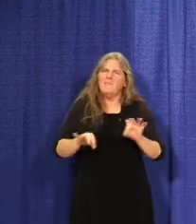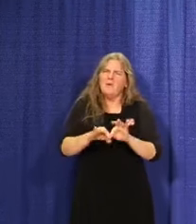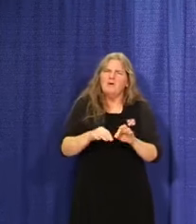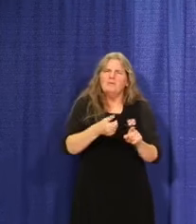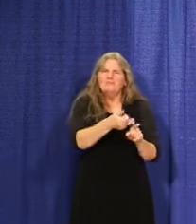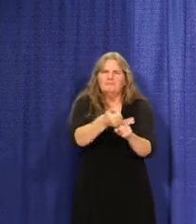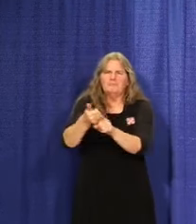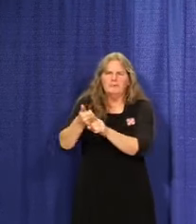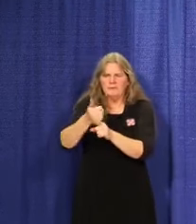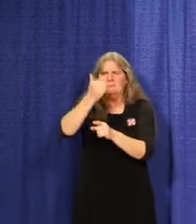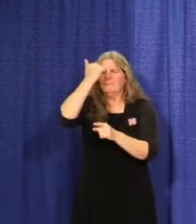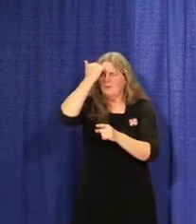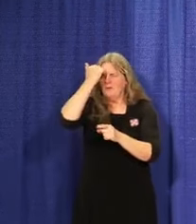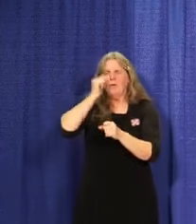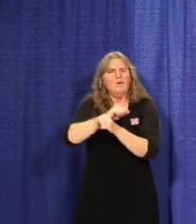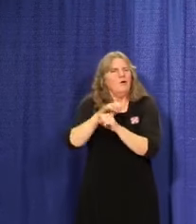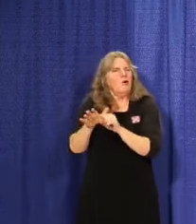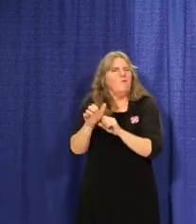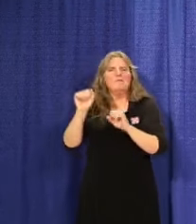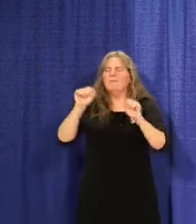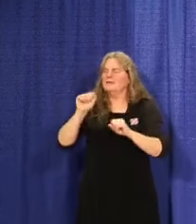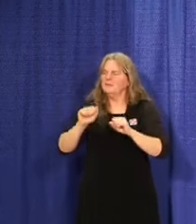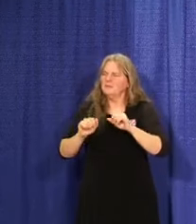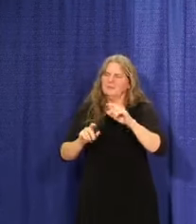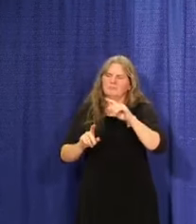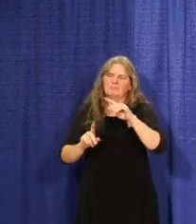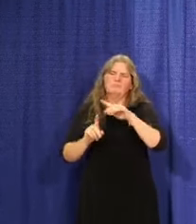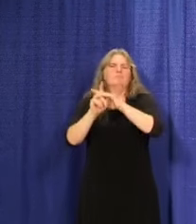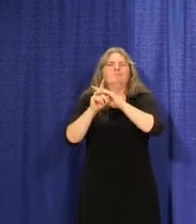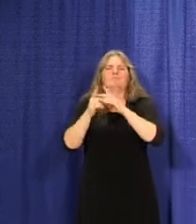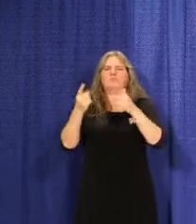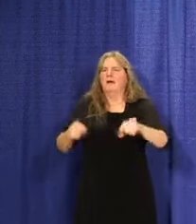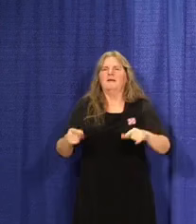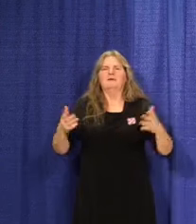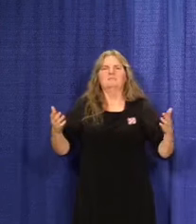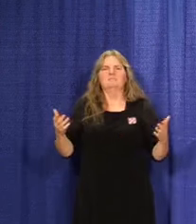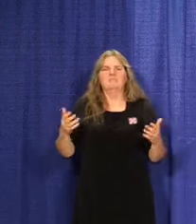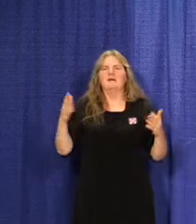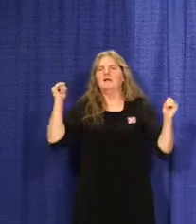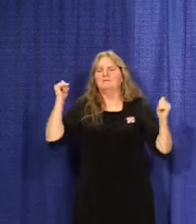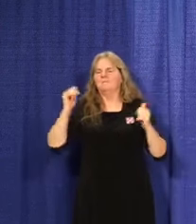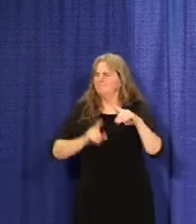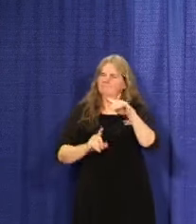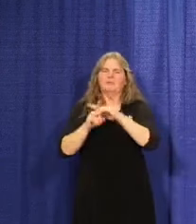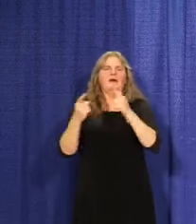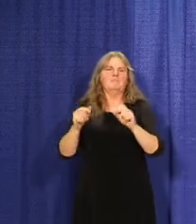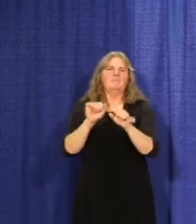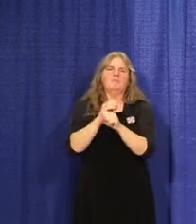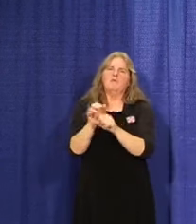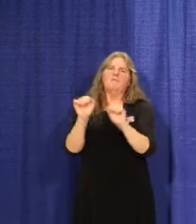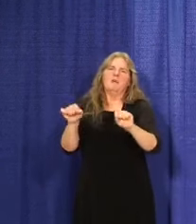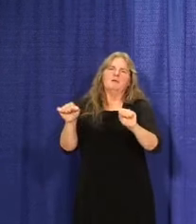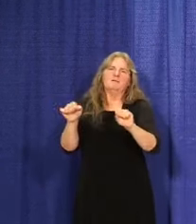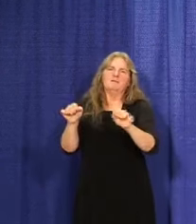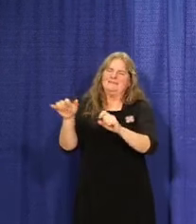always around and could show up when least expected. We continue meanwhile to